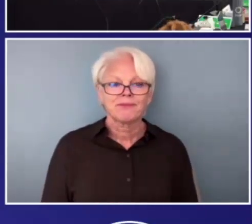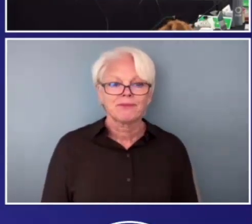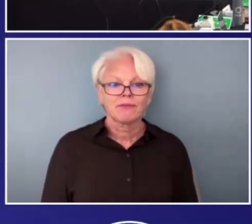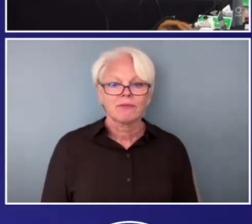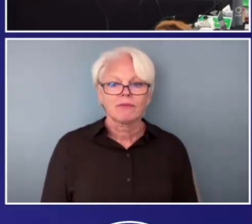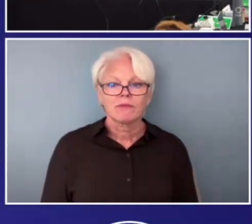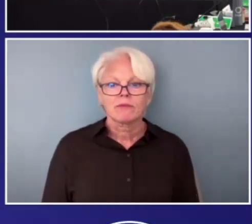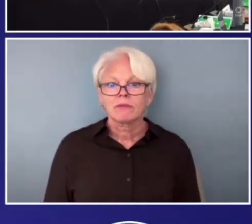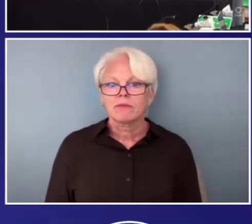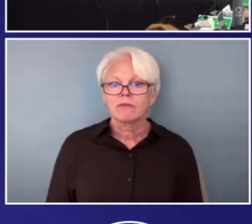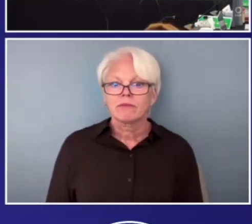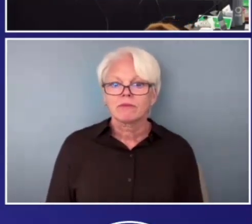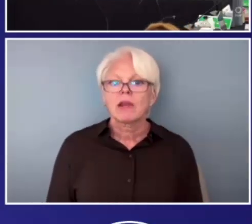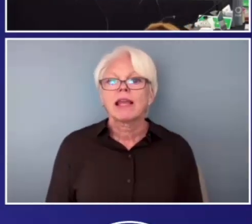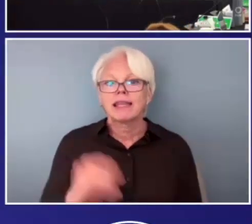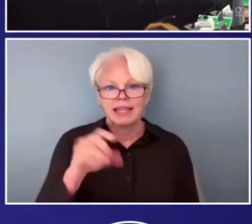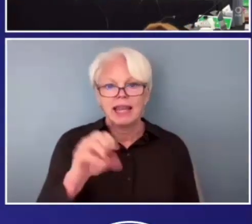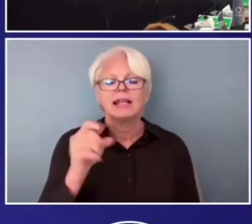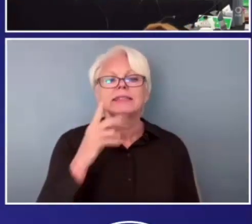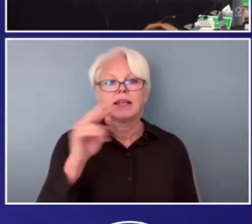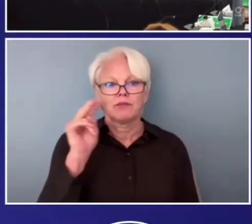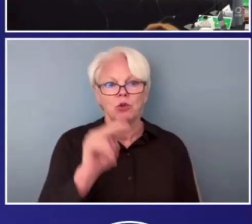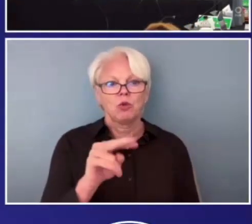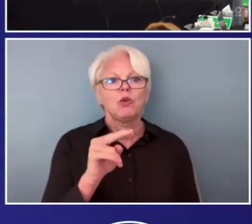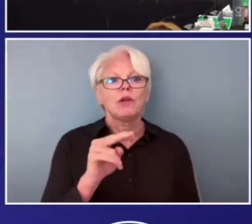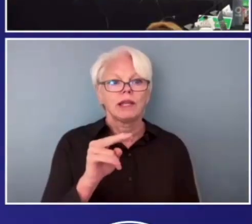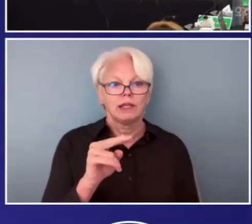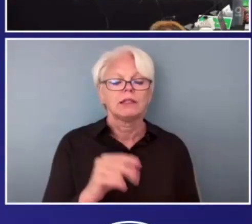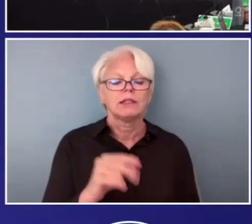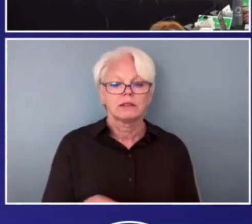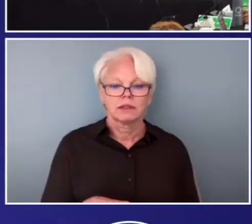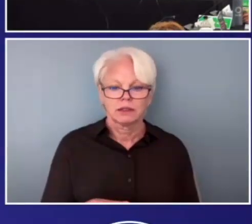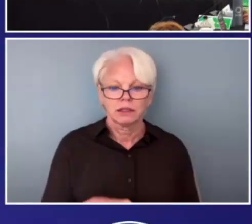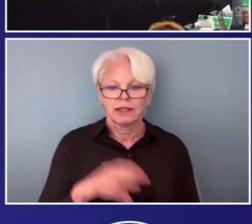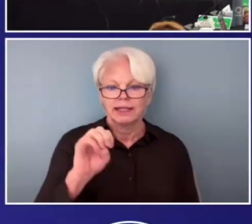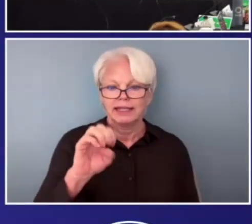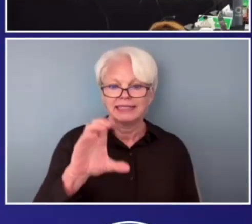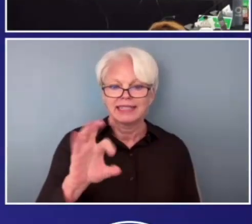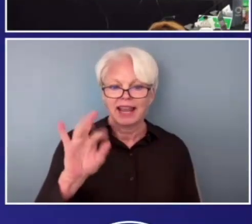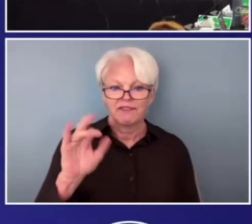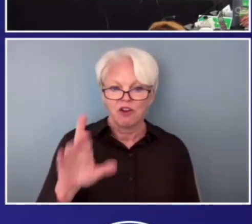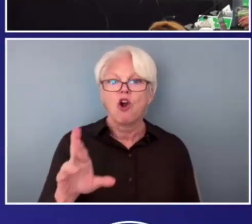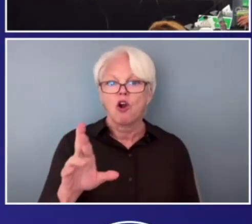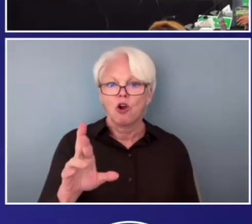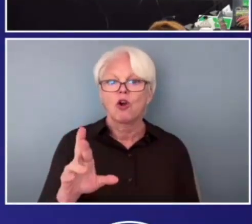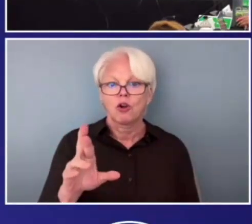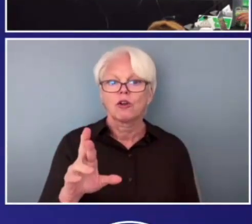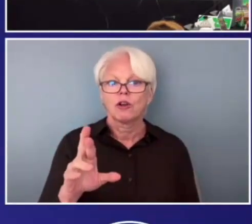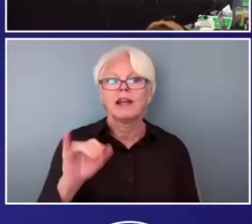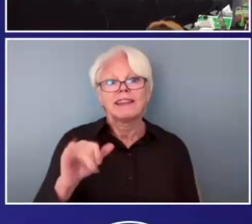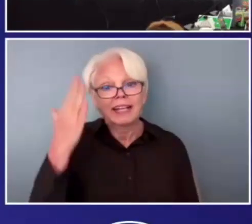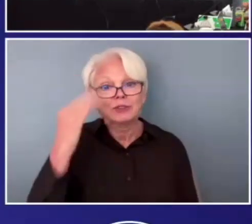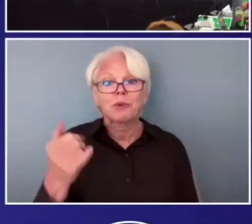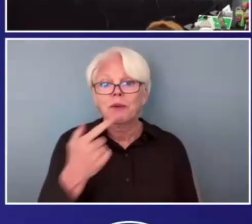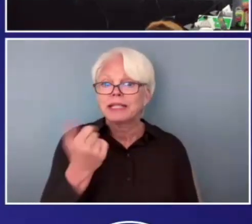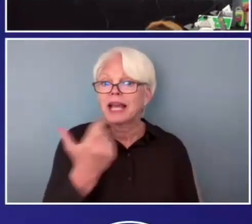Yes. So if you look at the -- what is out on the ECFR and you look -- that's why we said everything above (f)